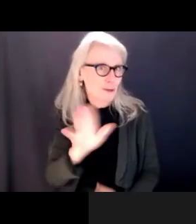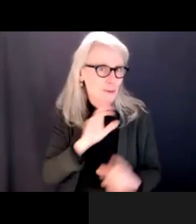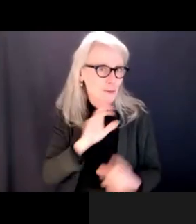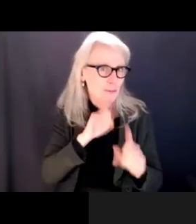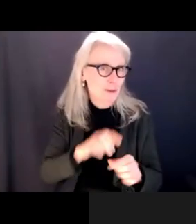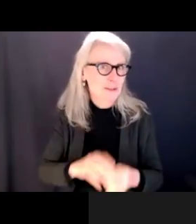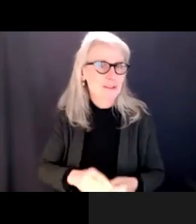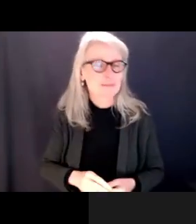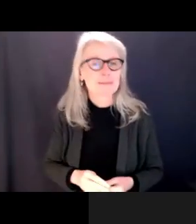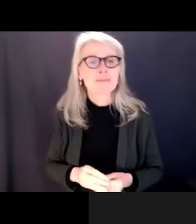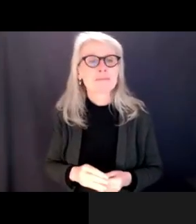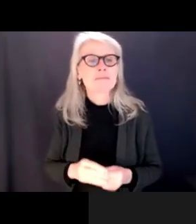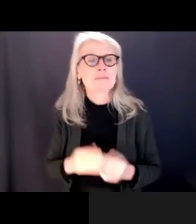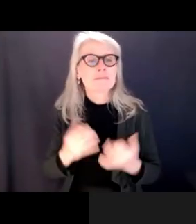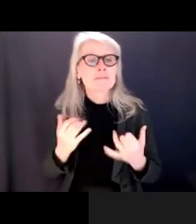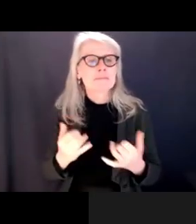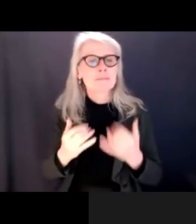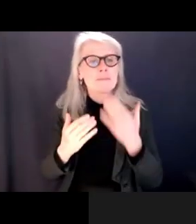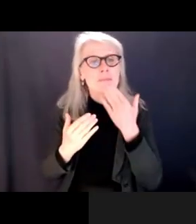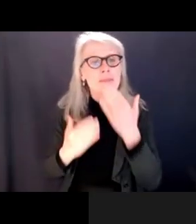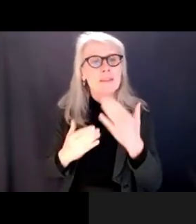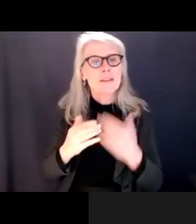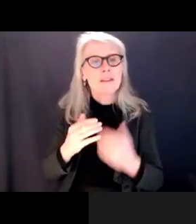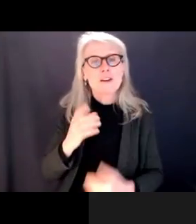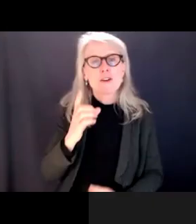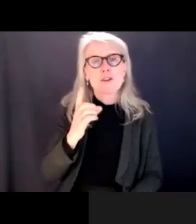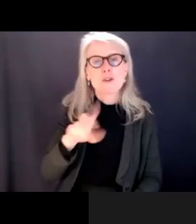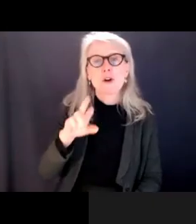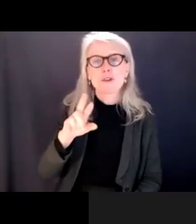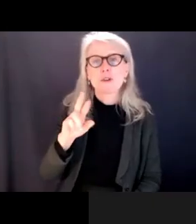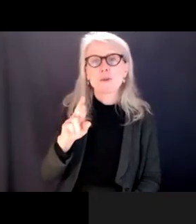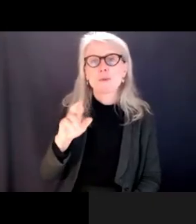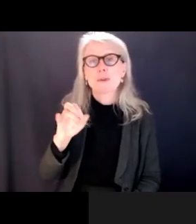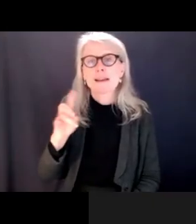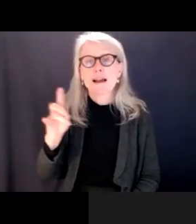uh at this time I would like to thank both Dr. Rinaldi and Dr. Shearer for their time and